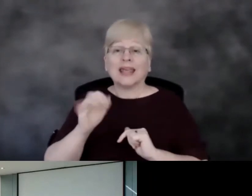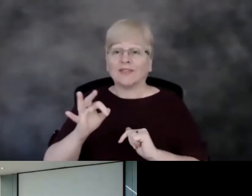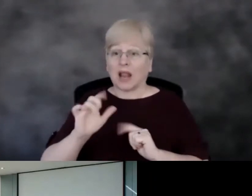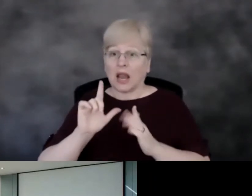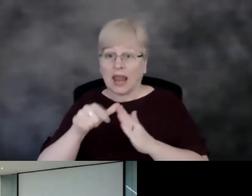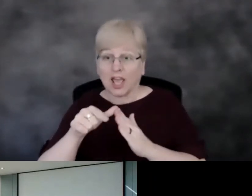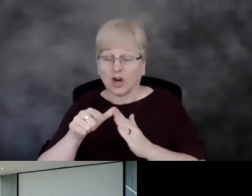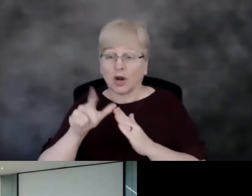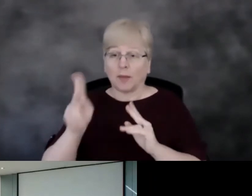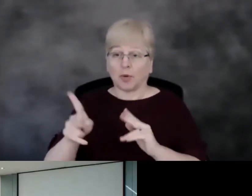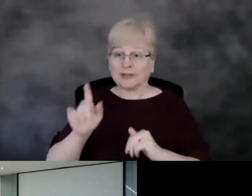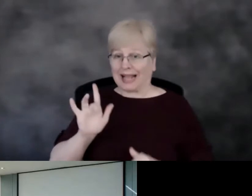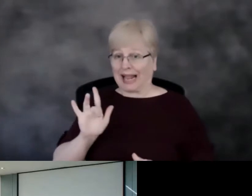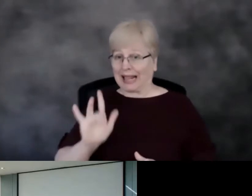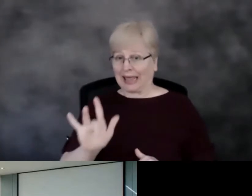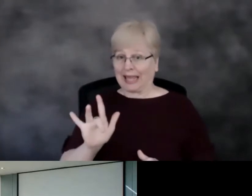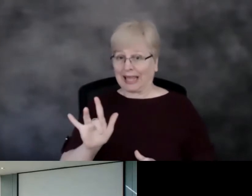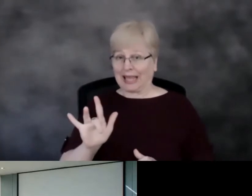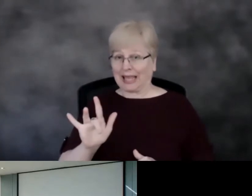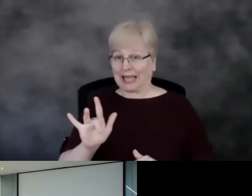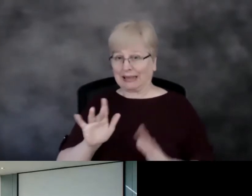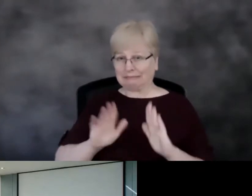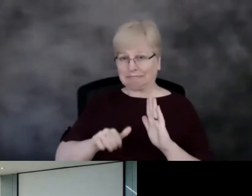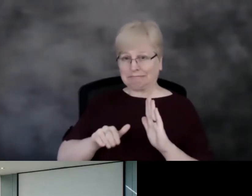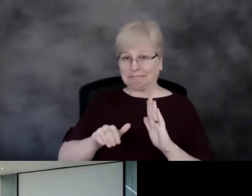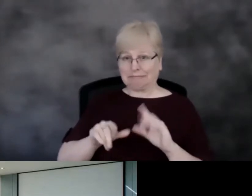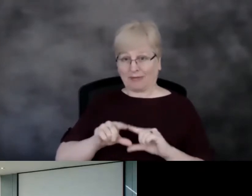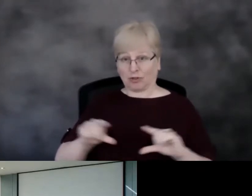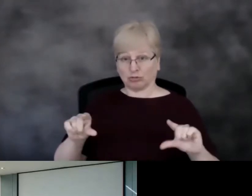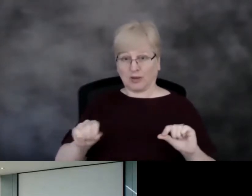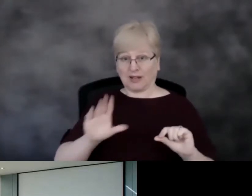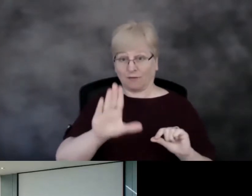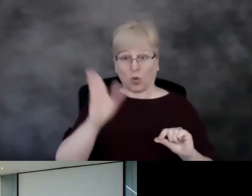bottom of your iPresentation, it will say, essentially